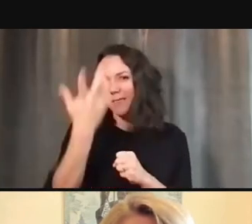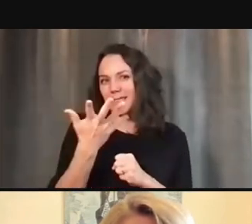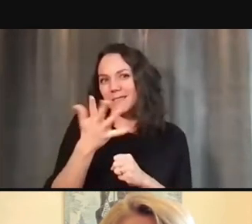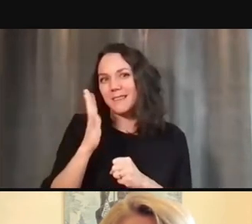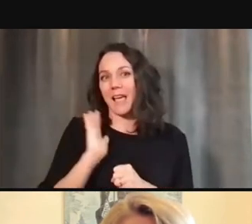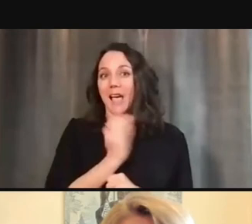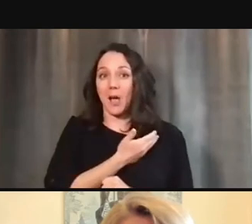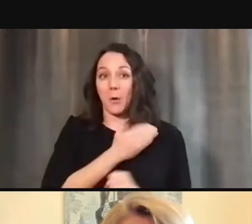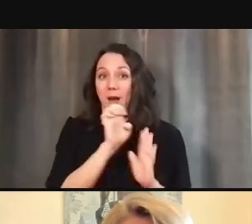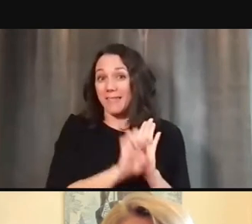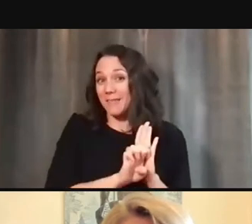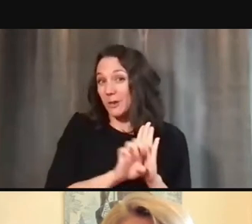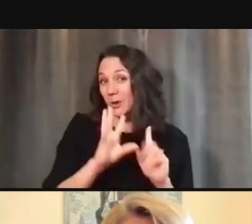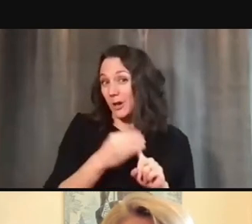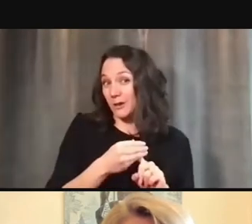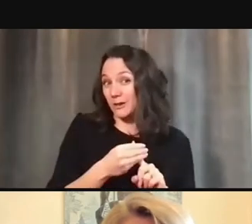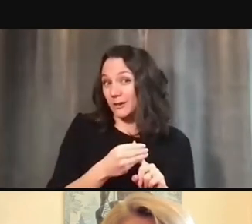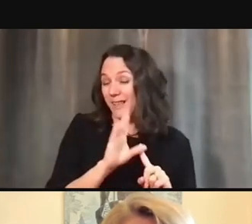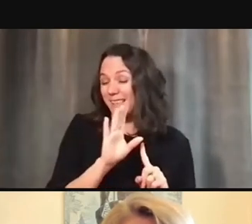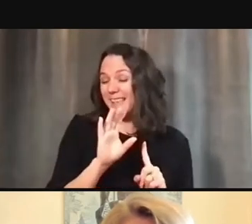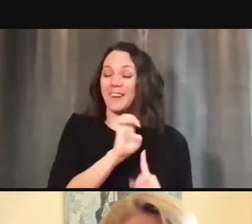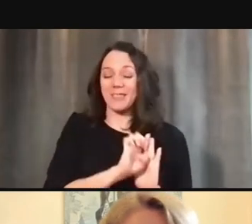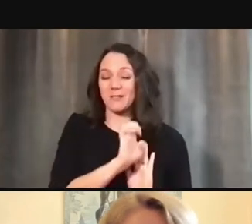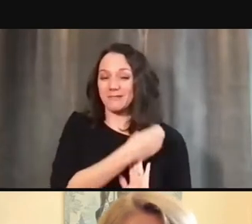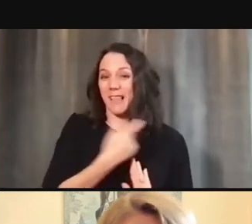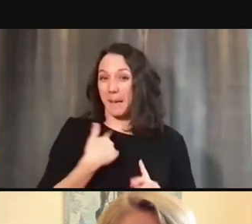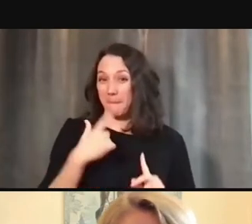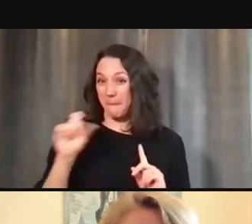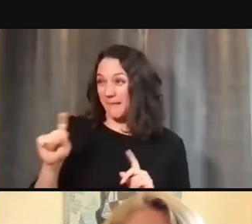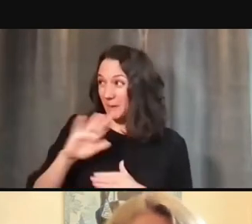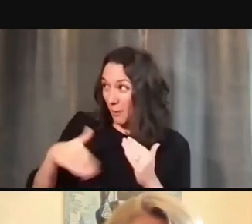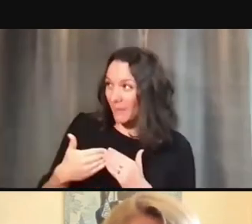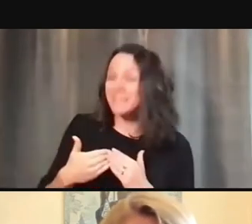Are you asking everybody? I'm asking everybody. Yeah.